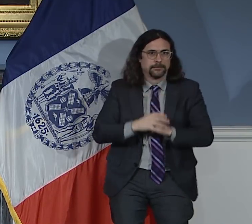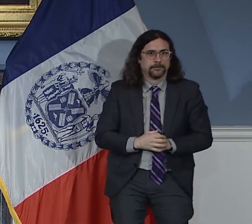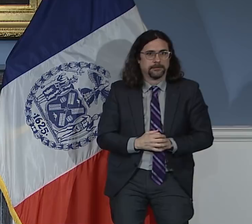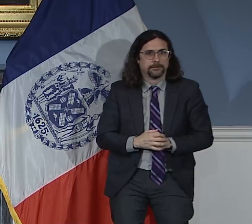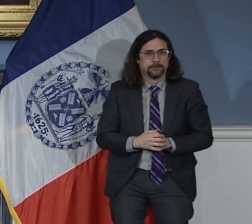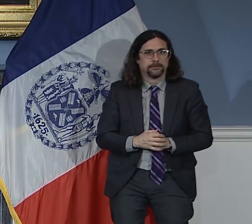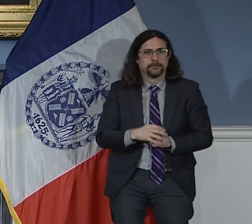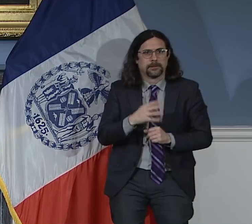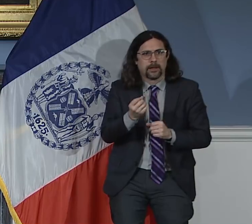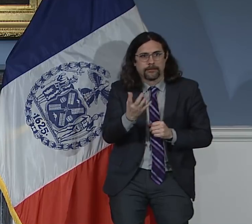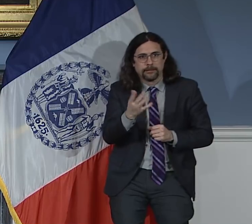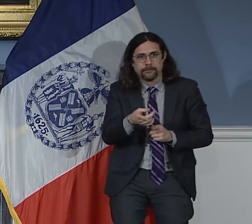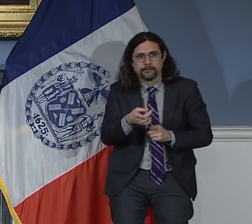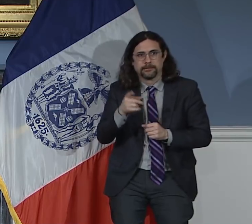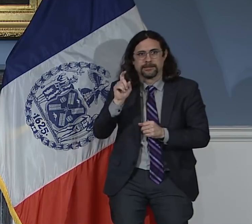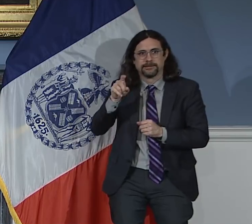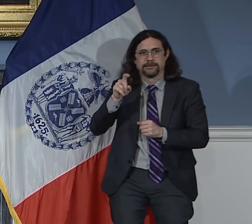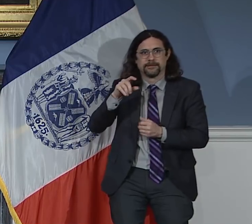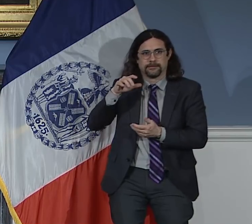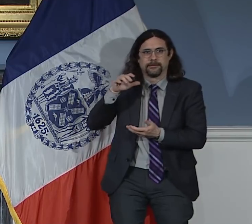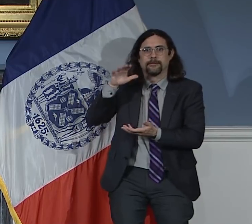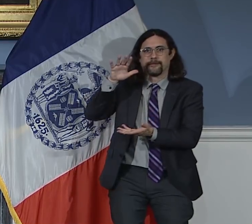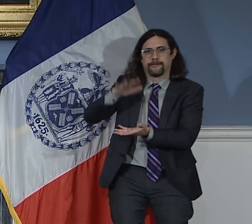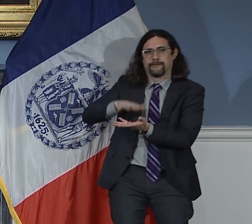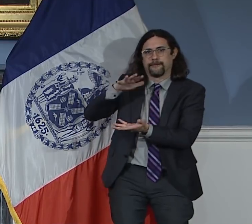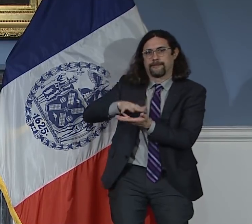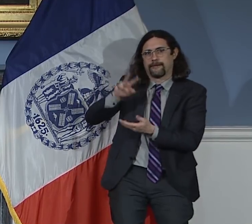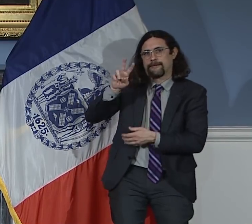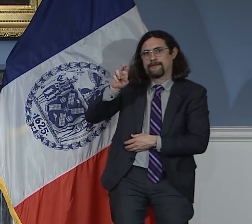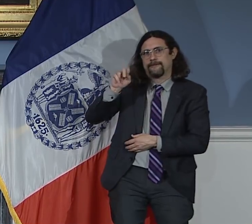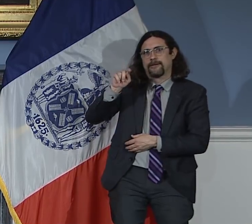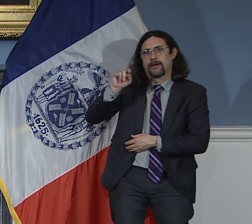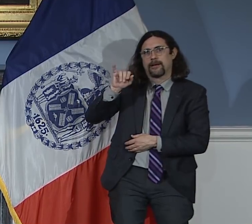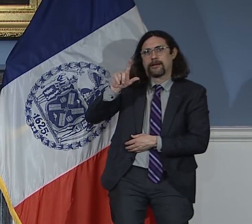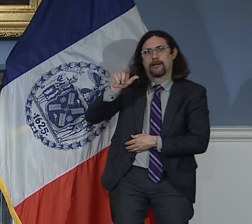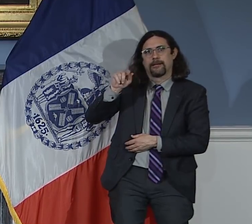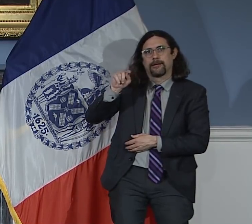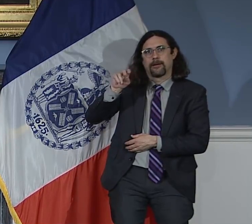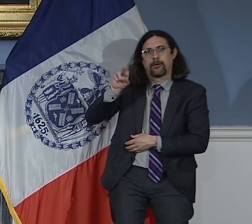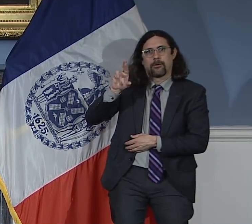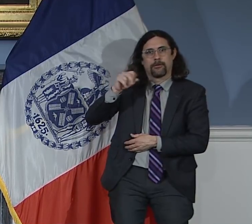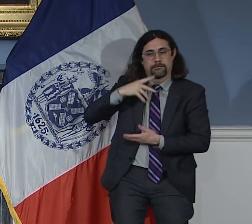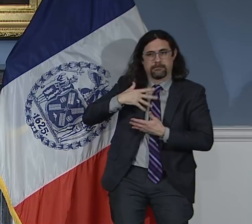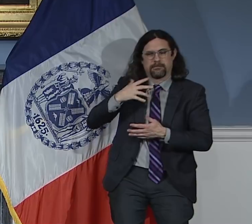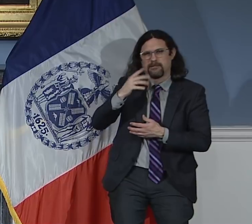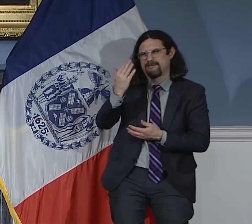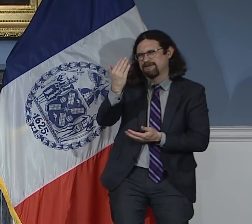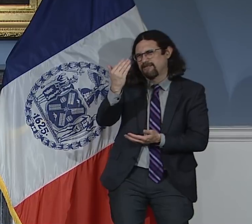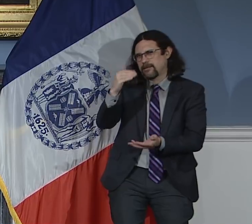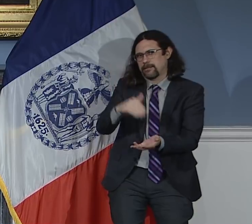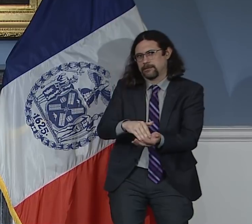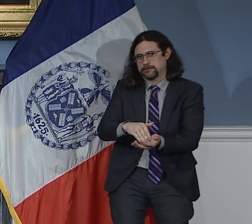MASKS. WE NEED 15,000 VENTILATORS.